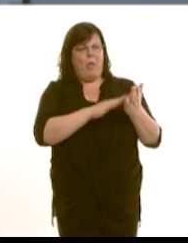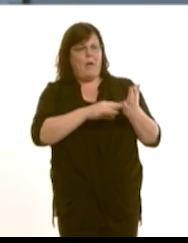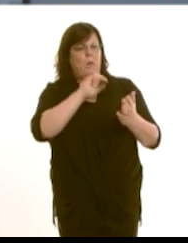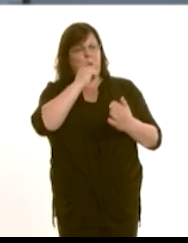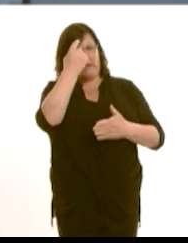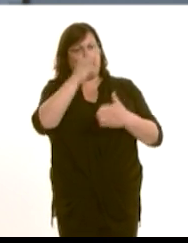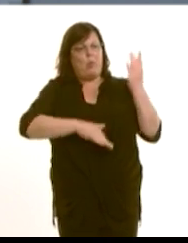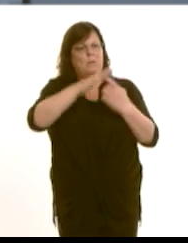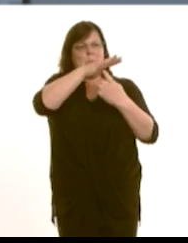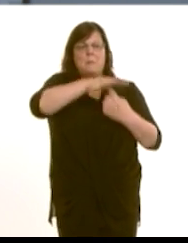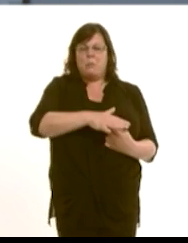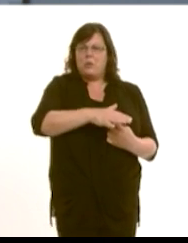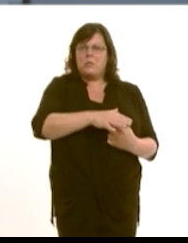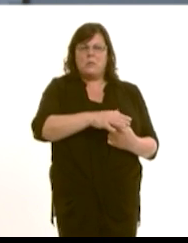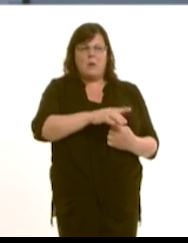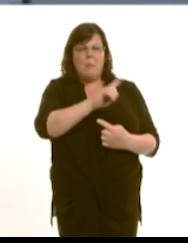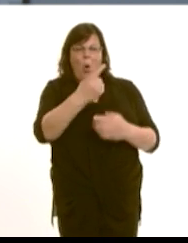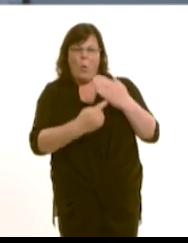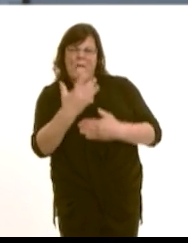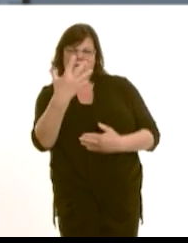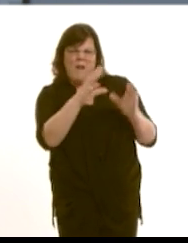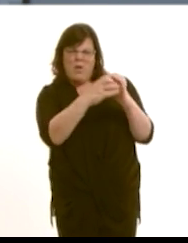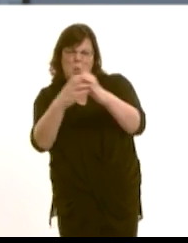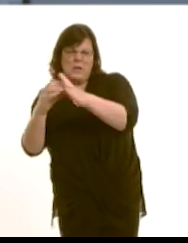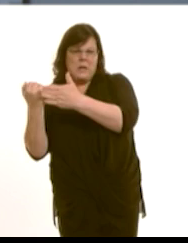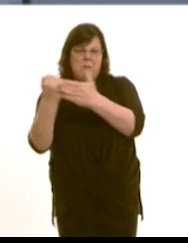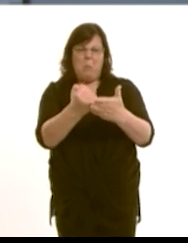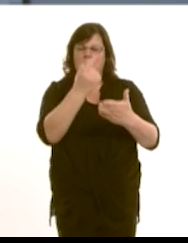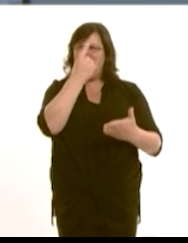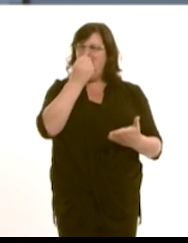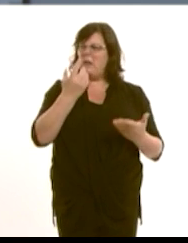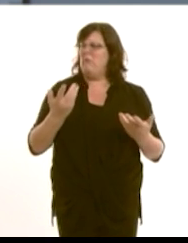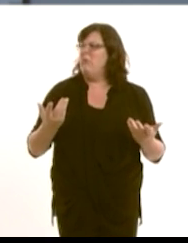of postnatal depression and only five units can offer that supportóthatís a clear area